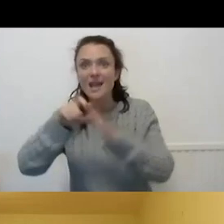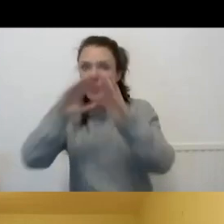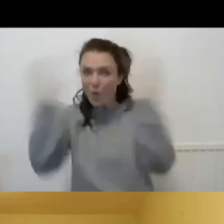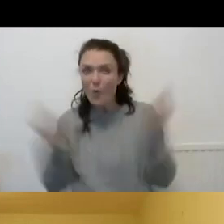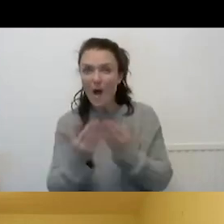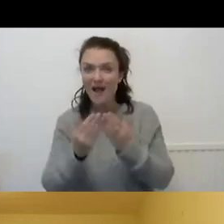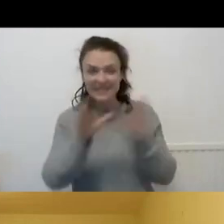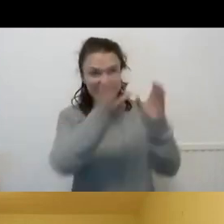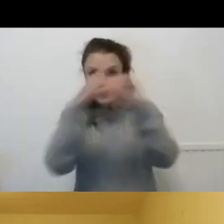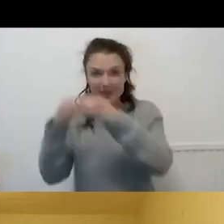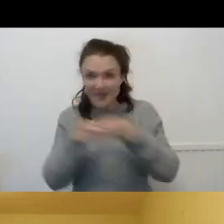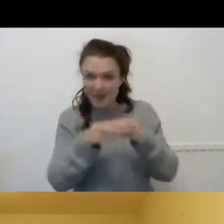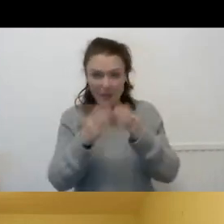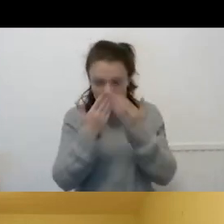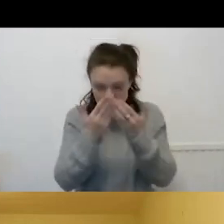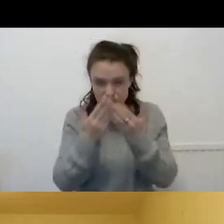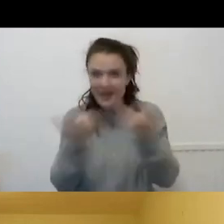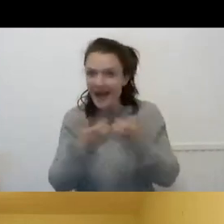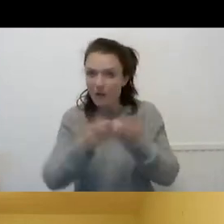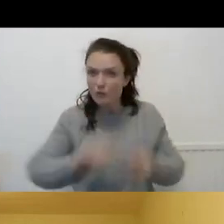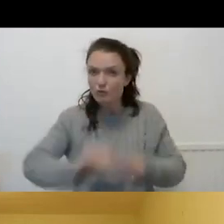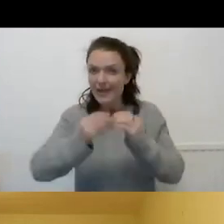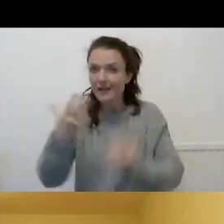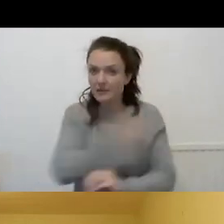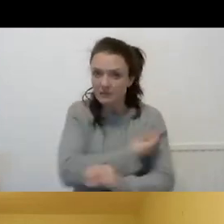Of course the most important people in any clinical trial though, are not the people